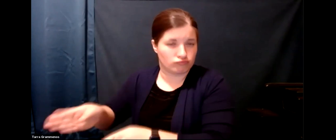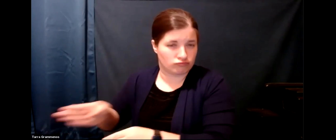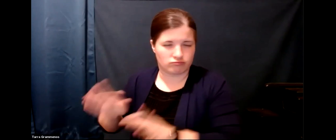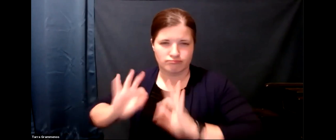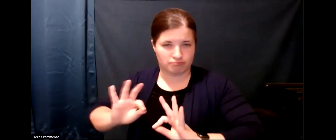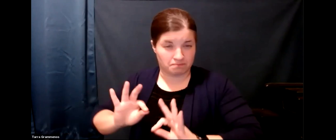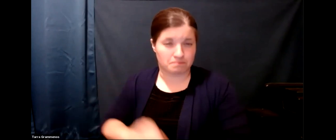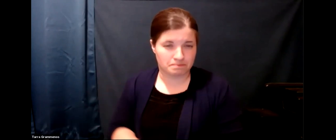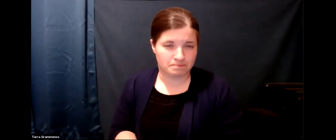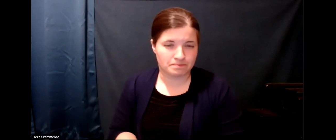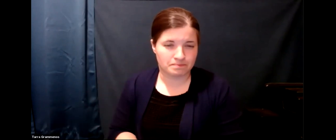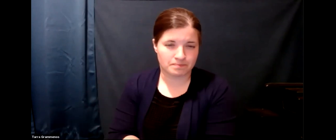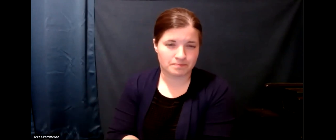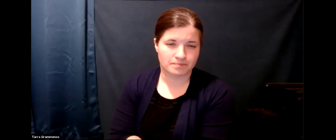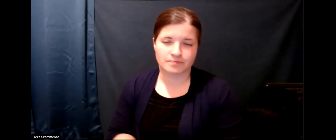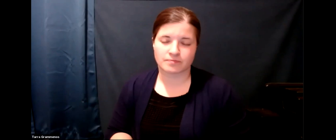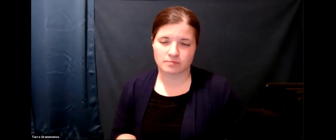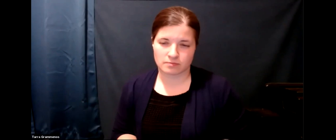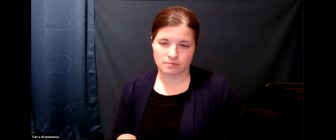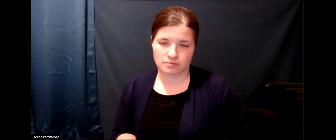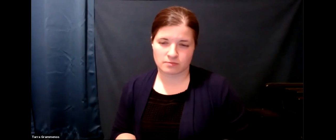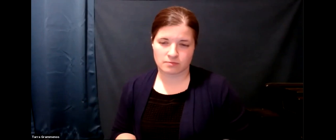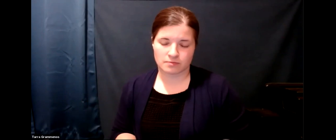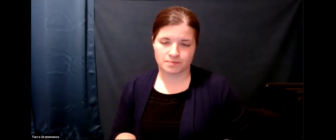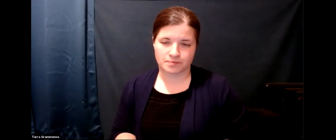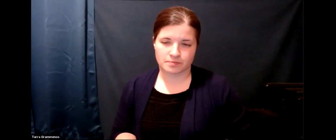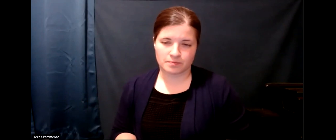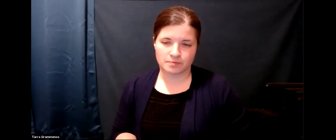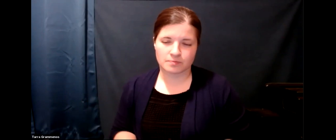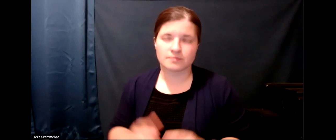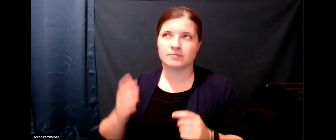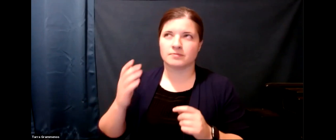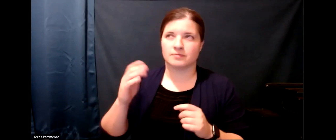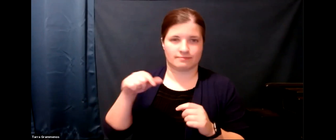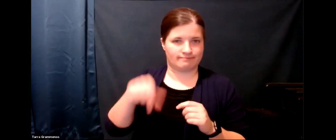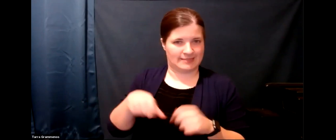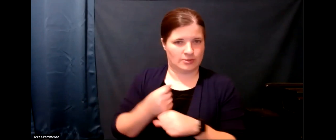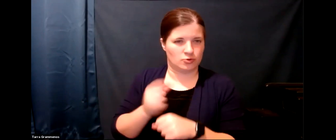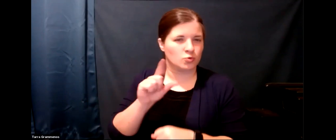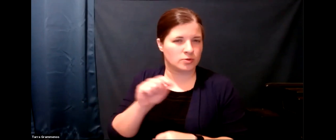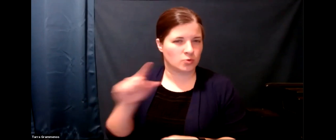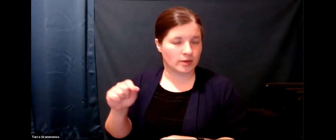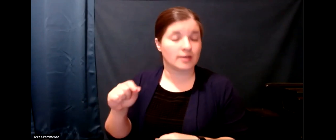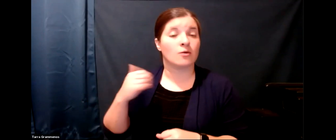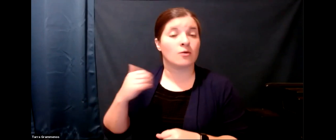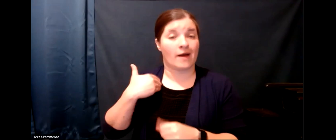And every other -- so in 2020, we have two weeks where